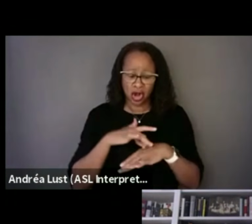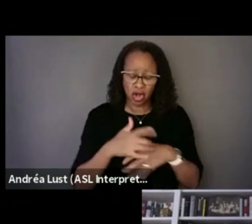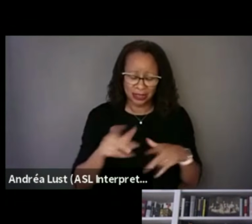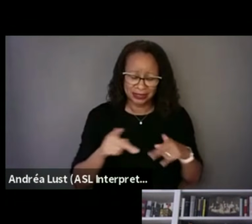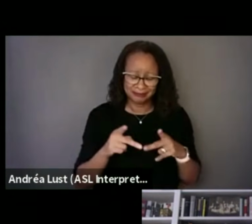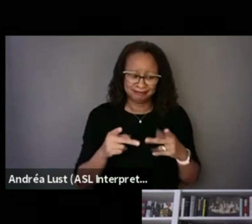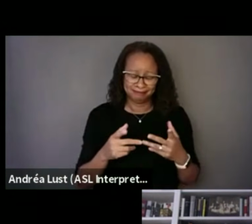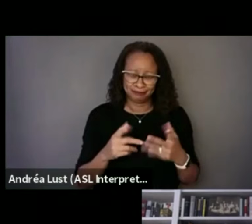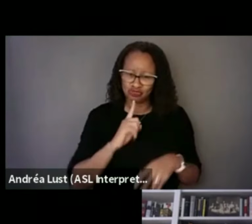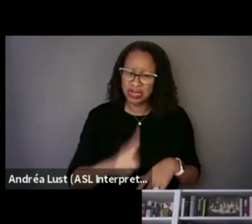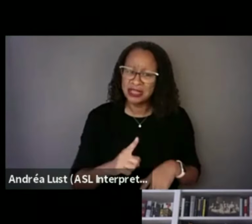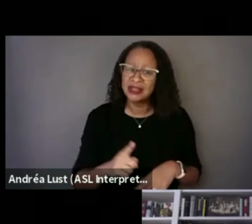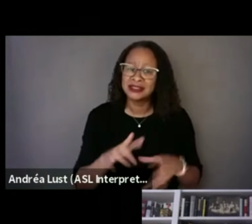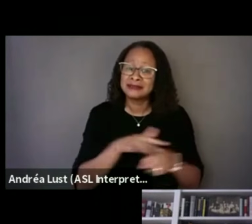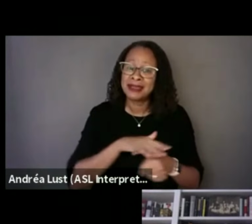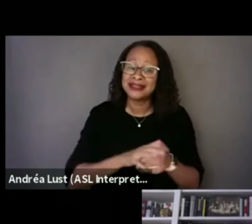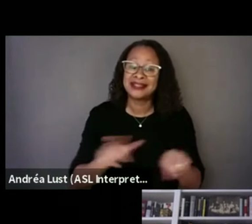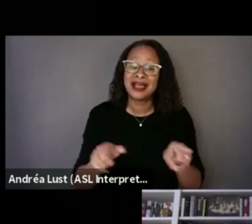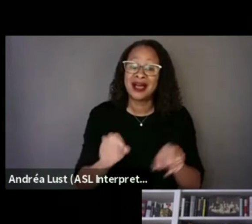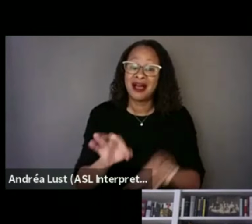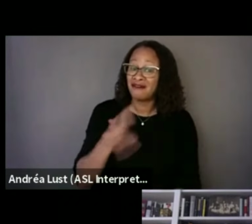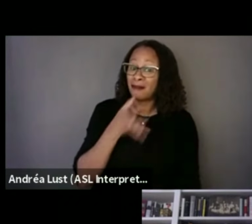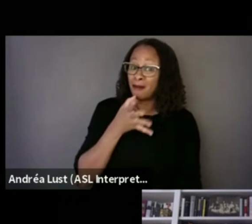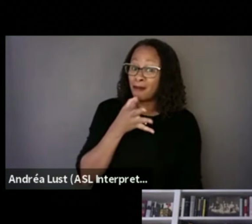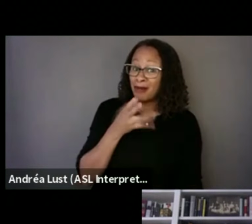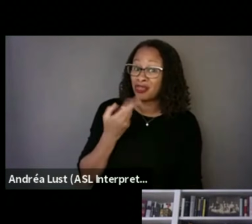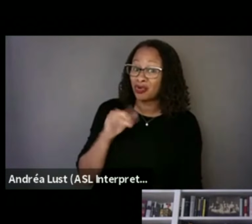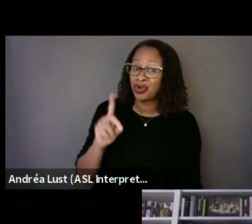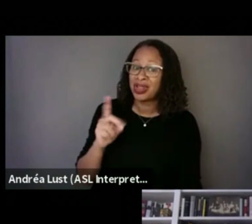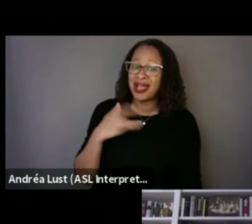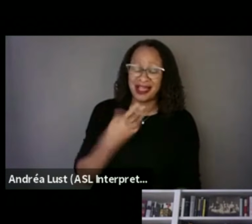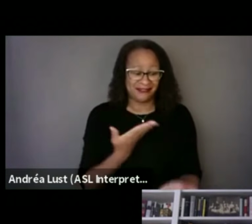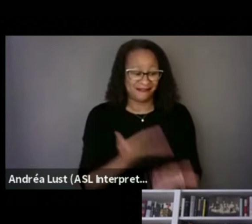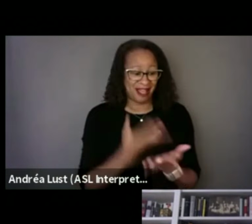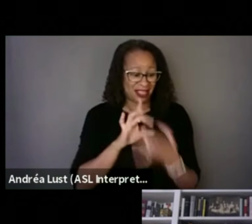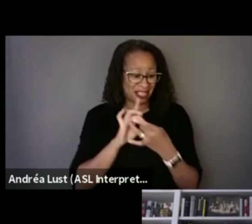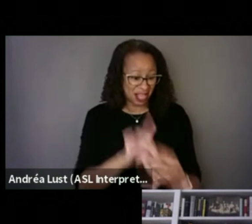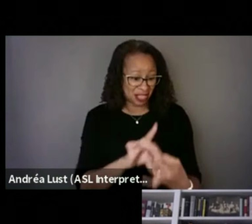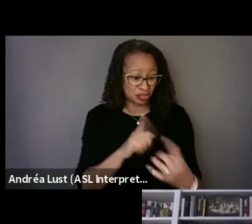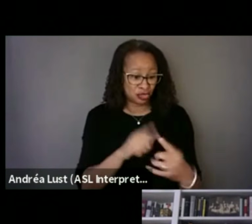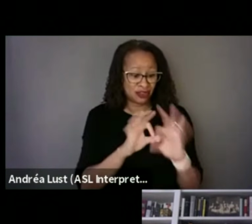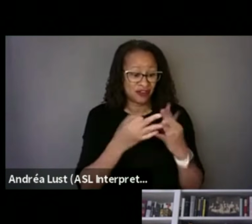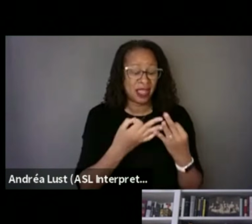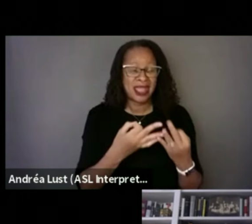that I felt like I had a valid connection with the families and sort of a right to come into it.